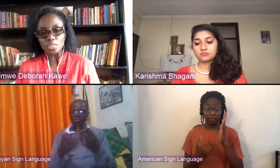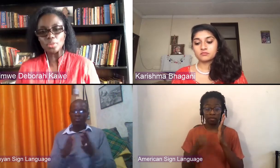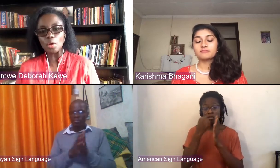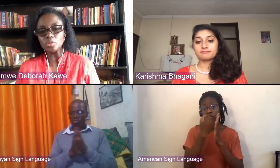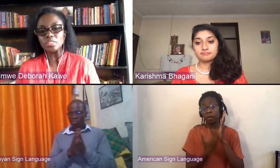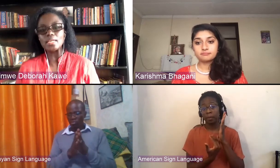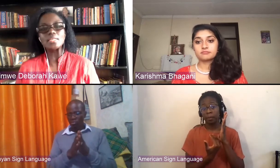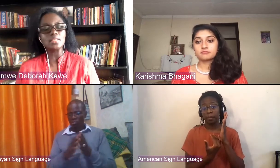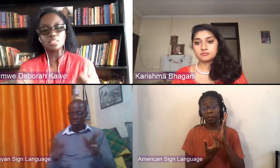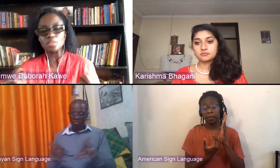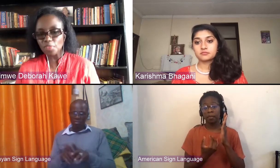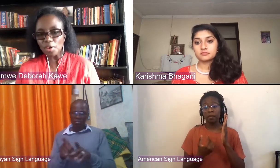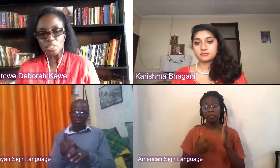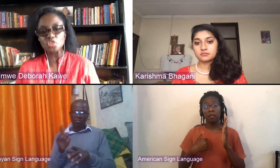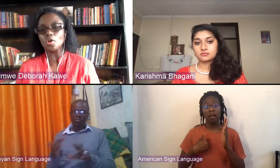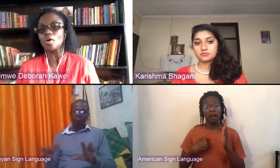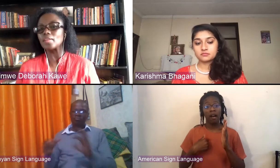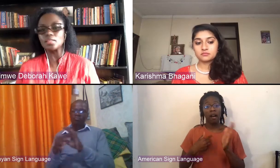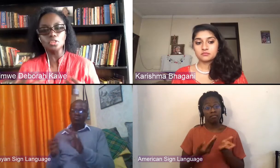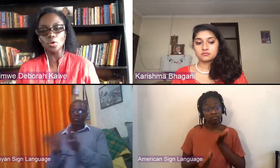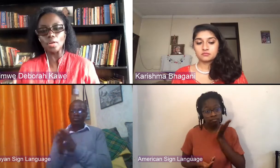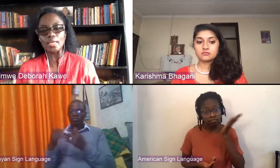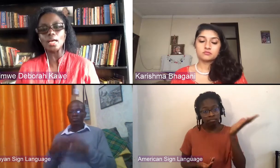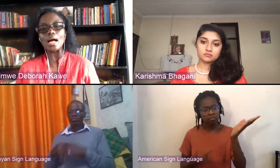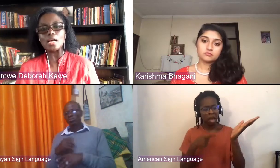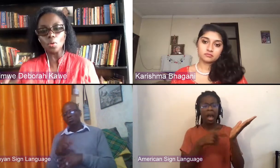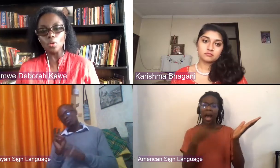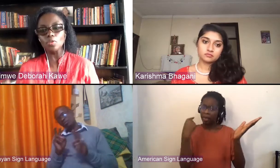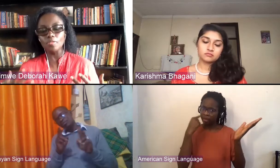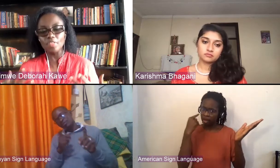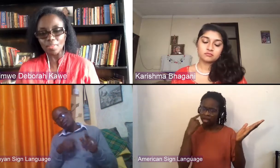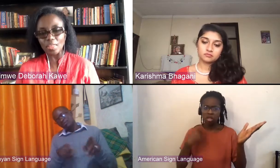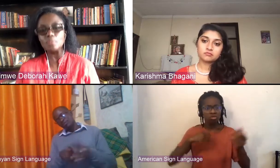with our audience that is very strong, that, you know like has all of the themes